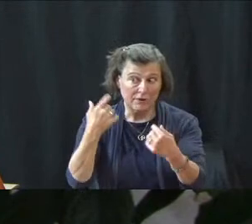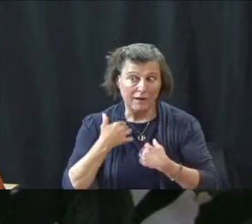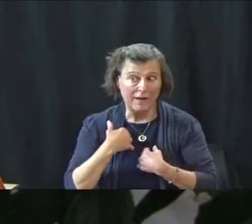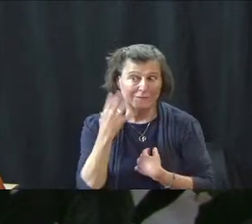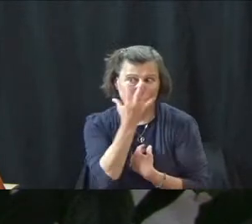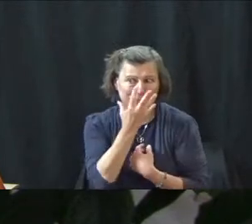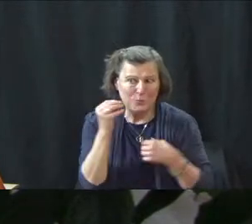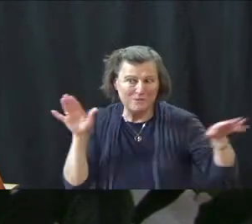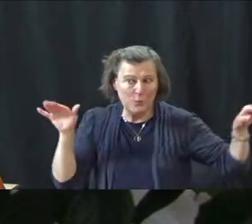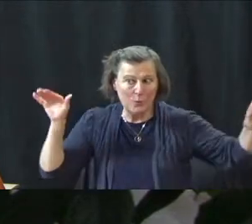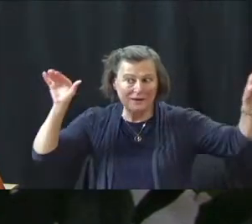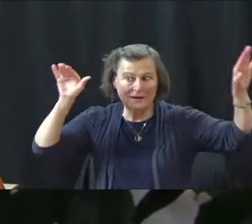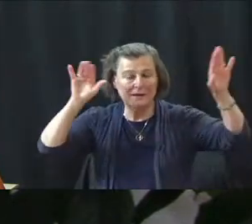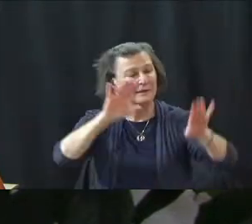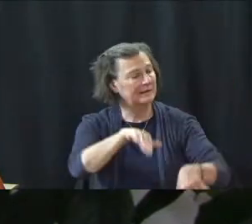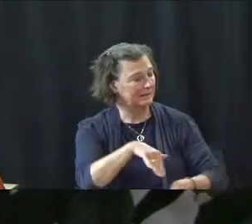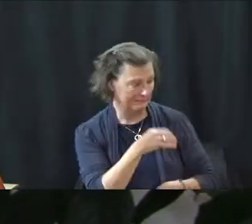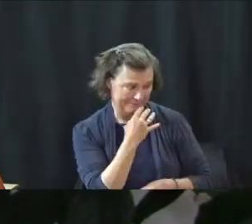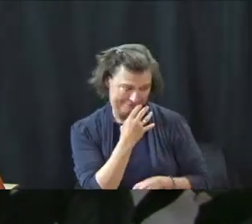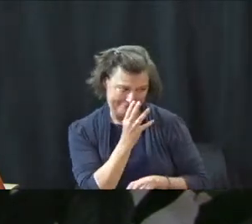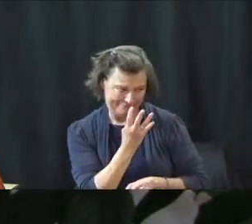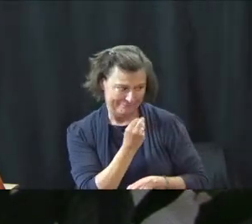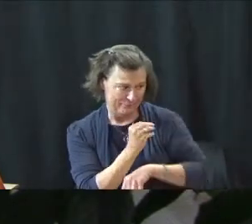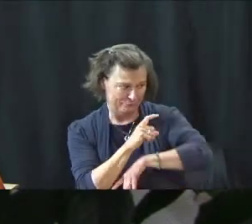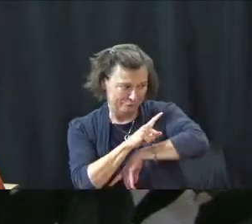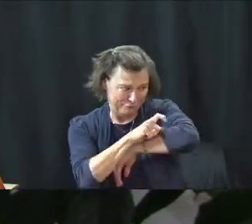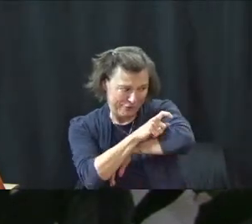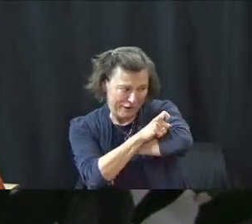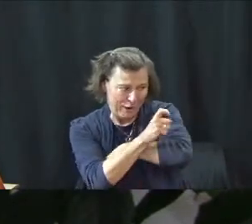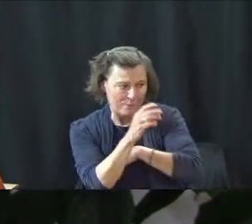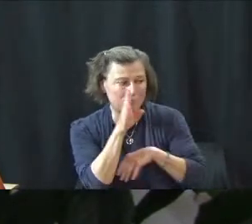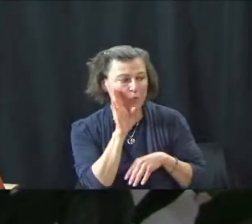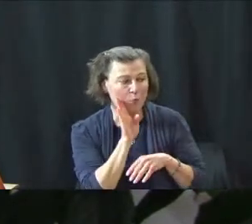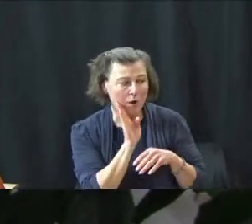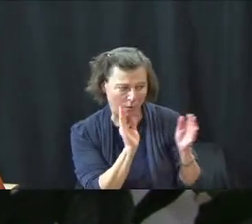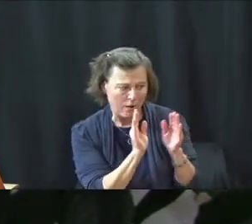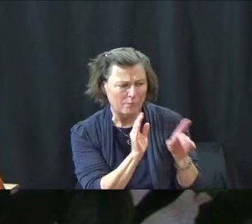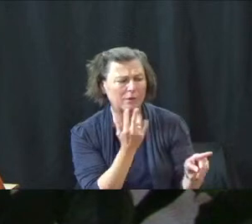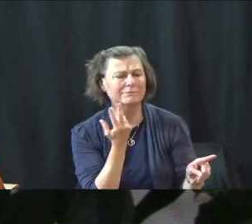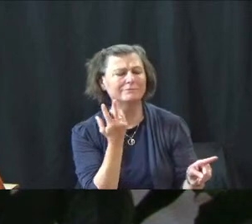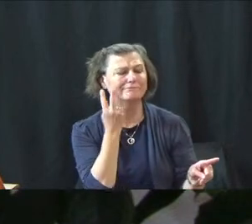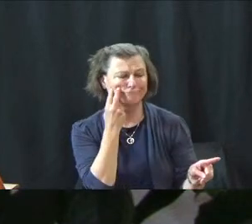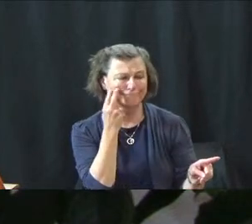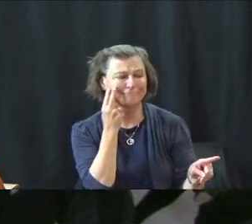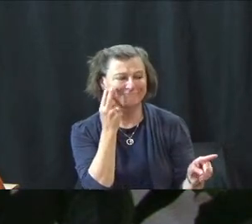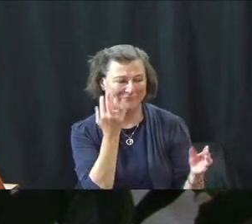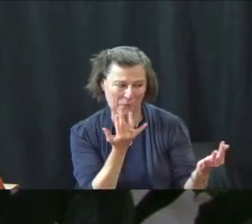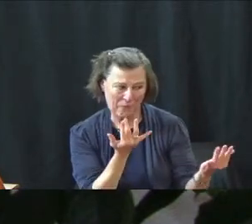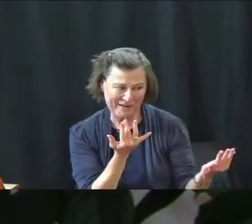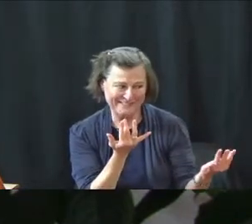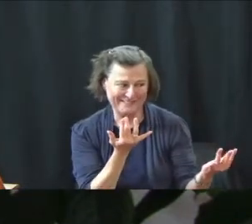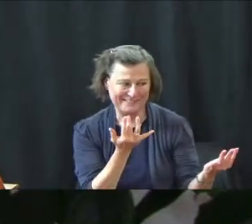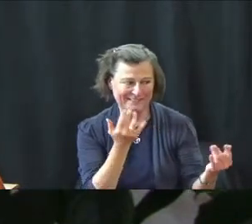“Dear caterpillar, brown and small, You must wait and see. I know! I’m sure!